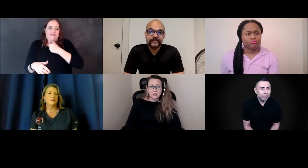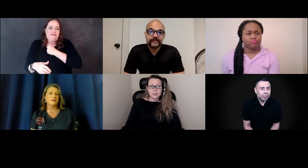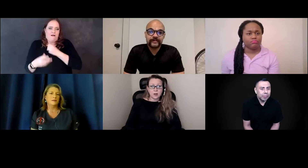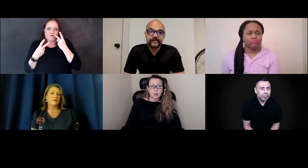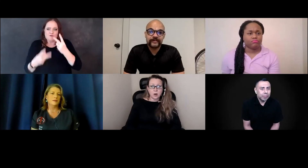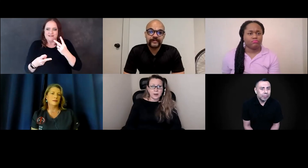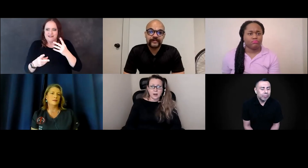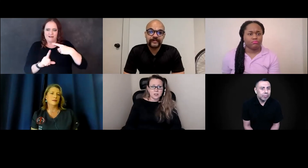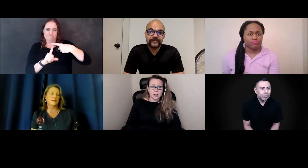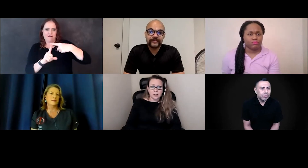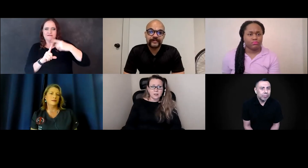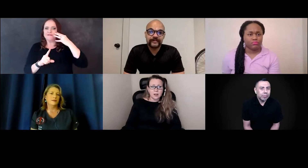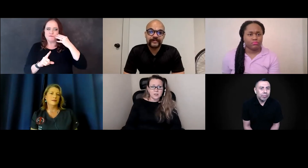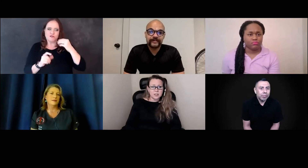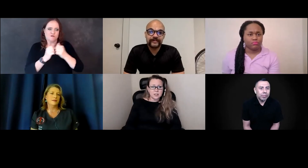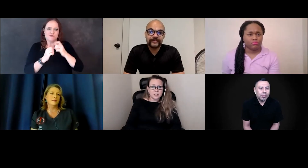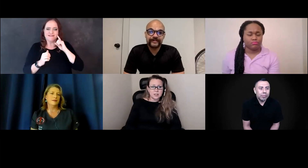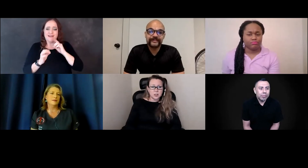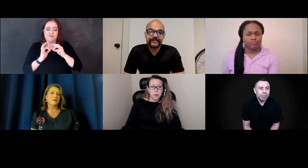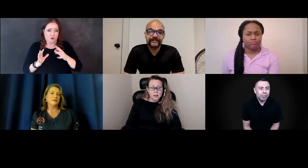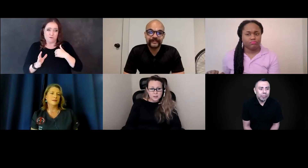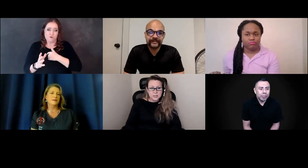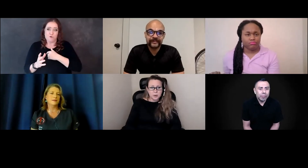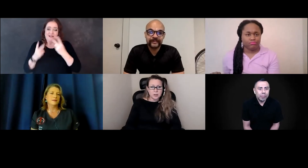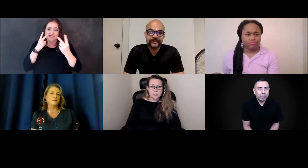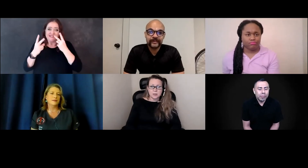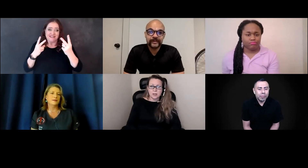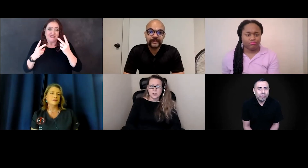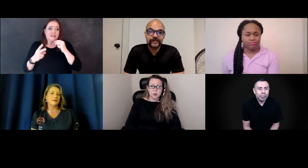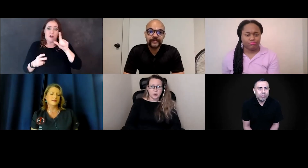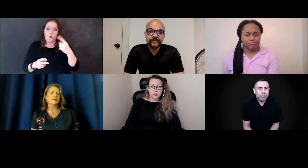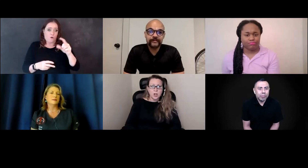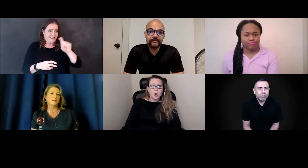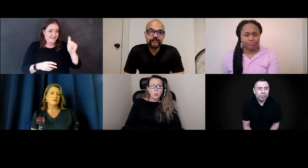And so oh, my gosh, I love to see such positive experiences with deaf interpreters.